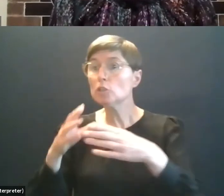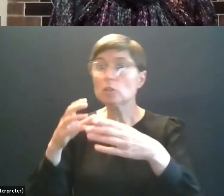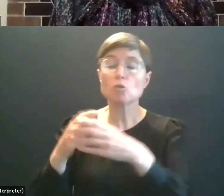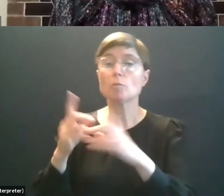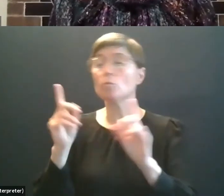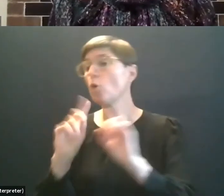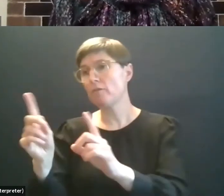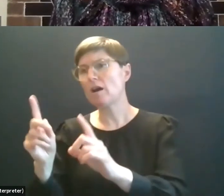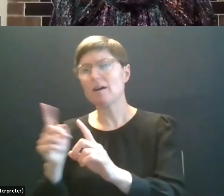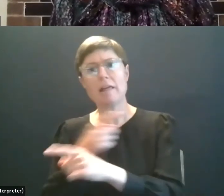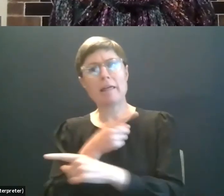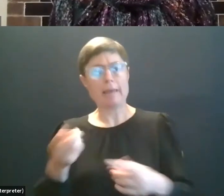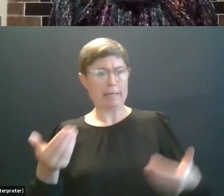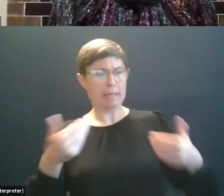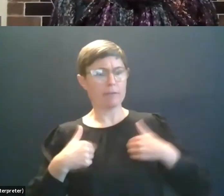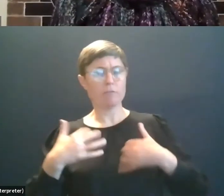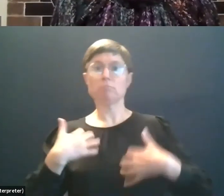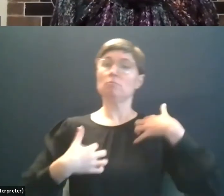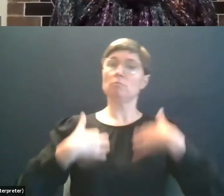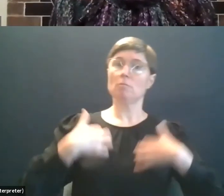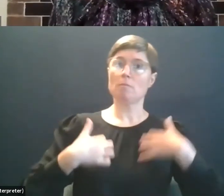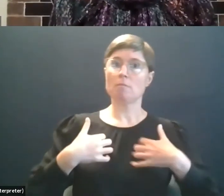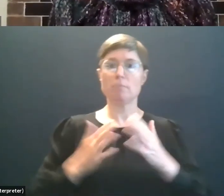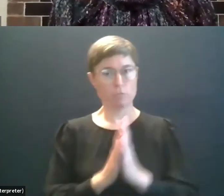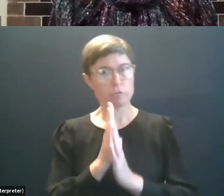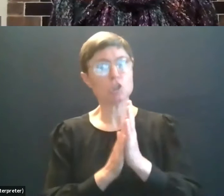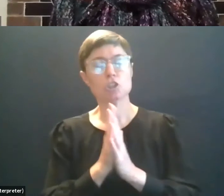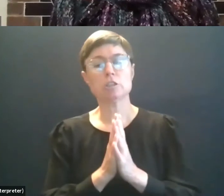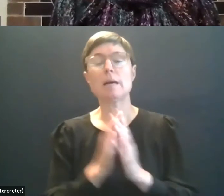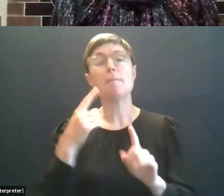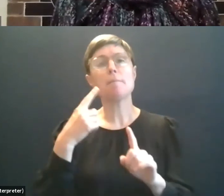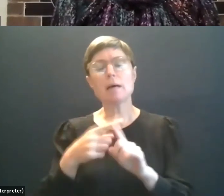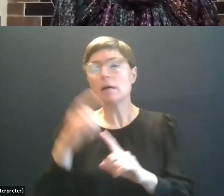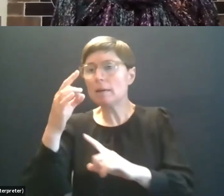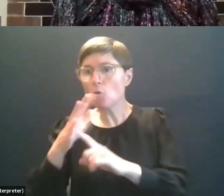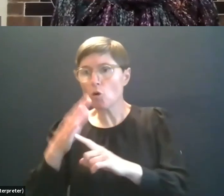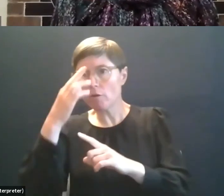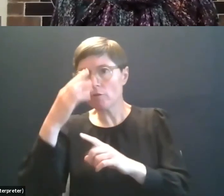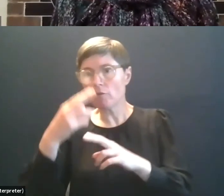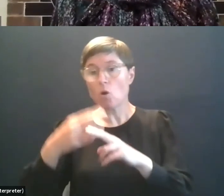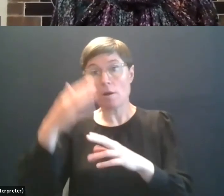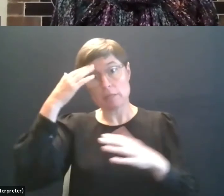but a sense of purpose - and then a sense of connection. And that connection can be